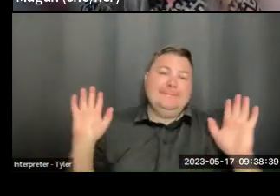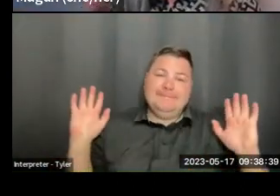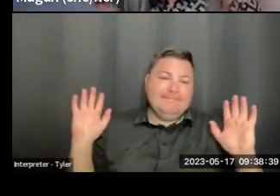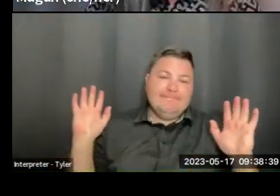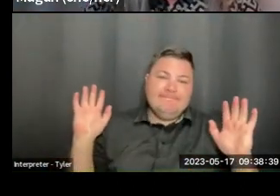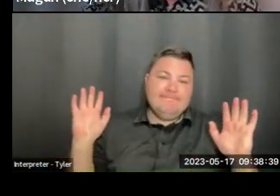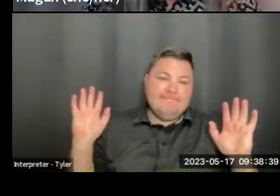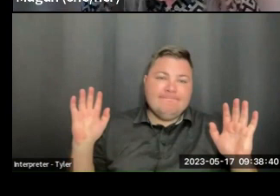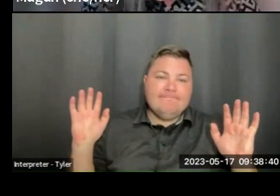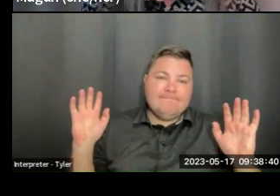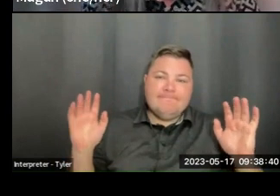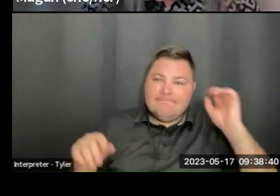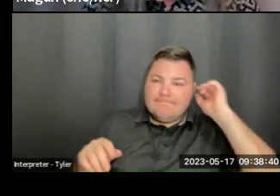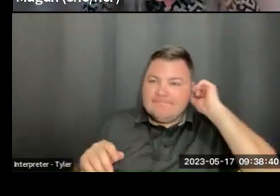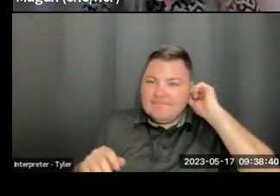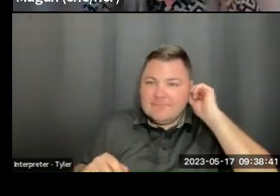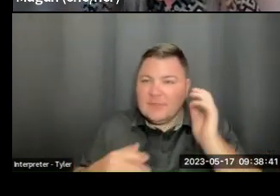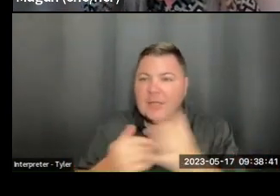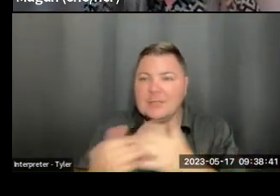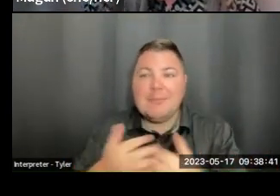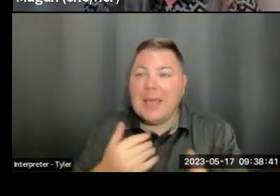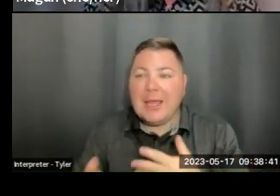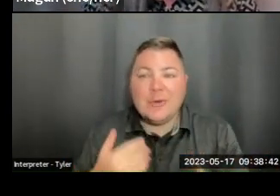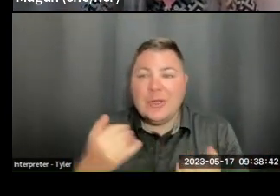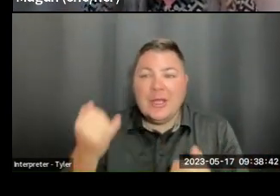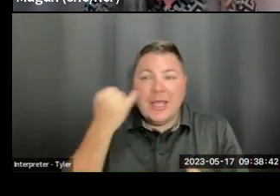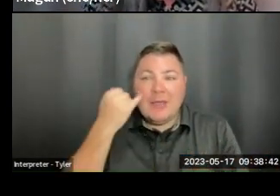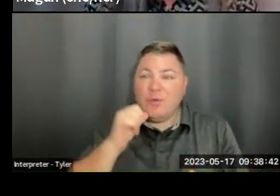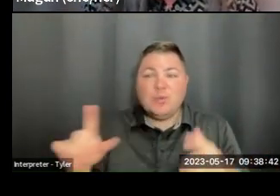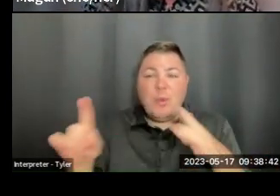Add that information to the contact list. Yes, you have to pay us.